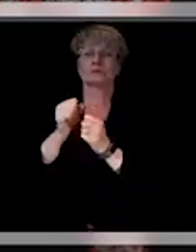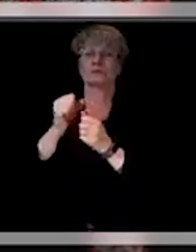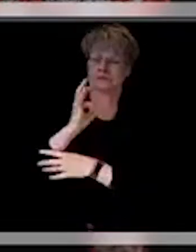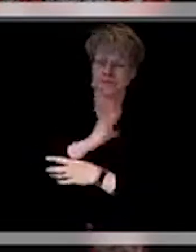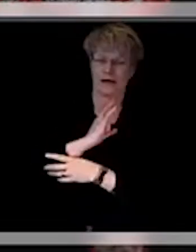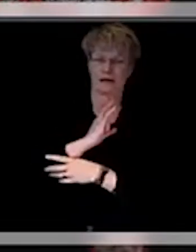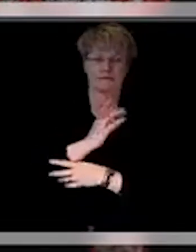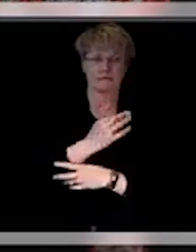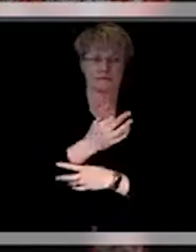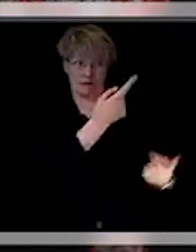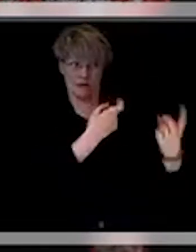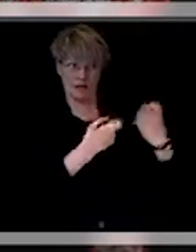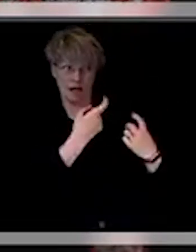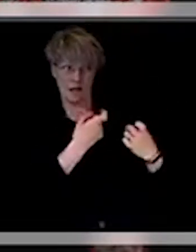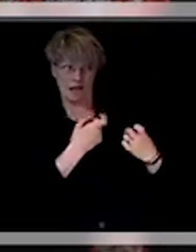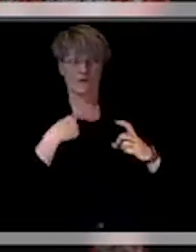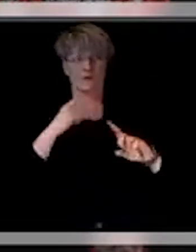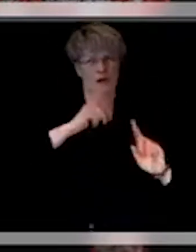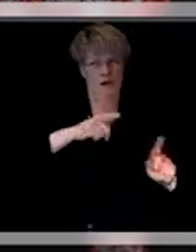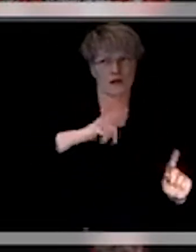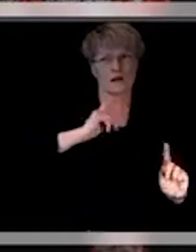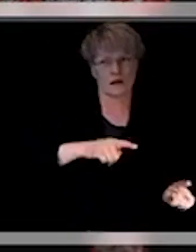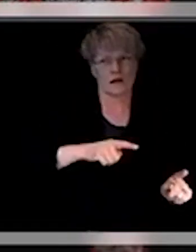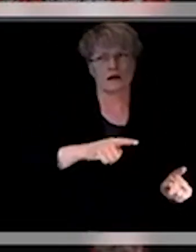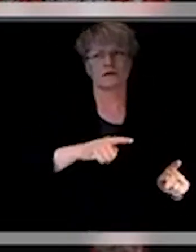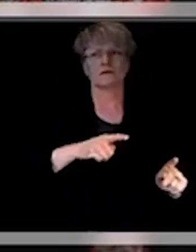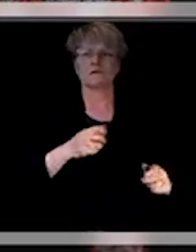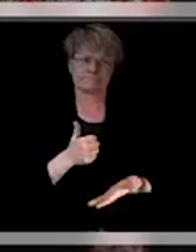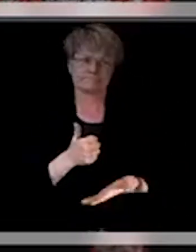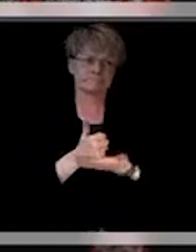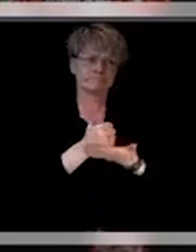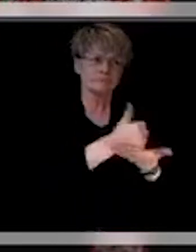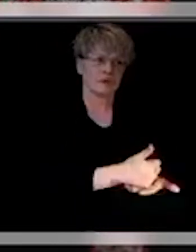have what they need to continue to be safe.